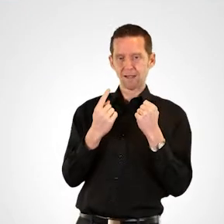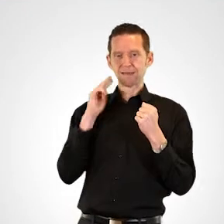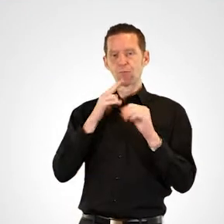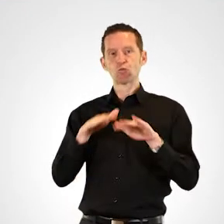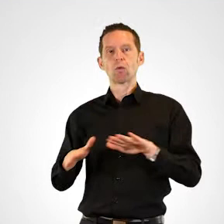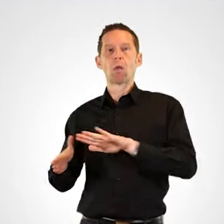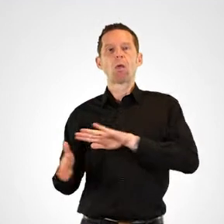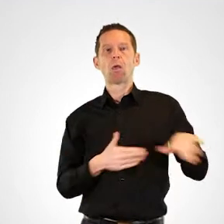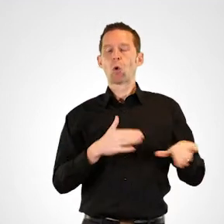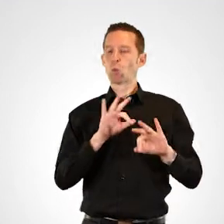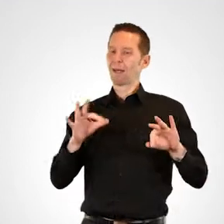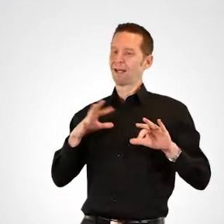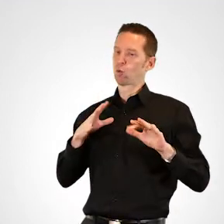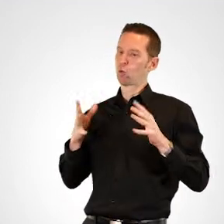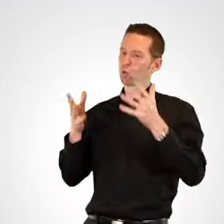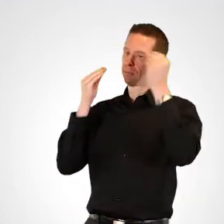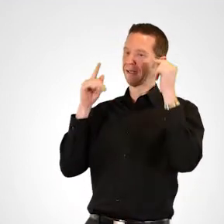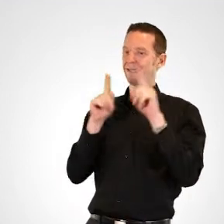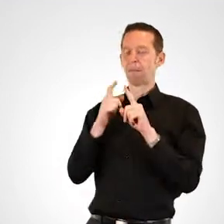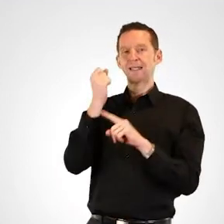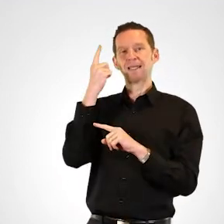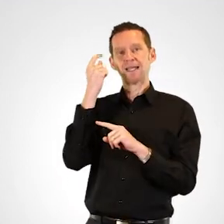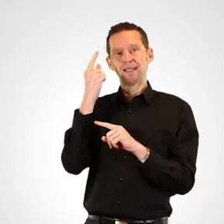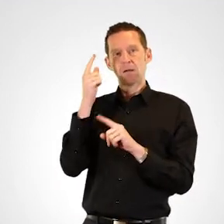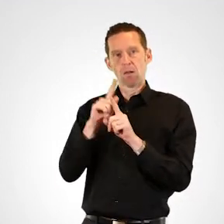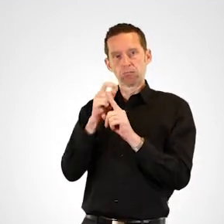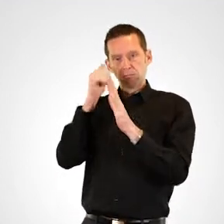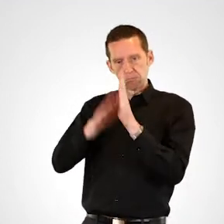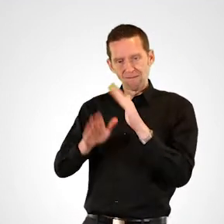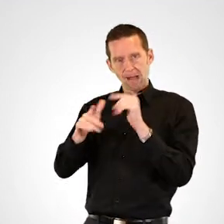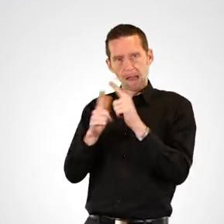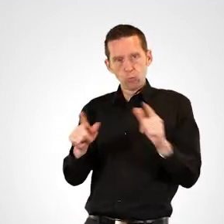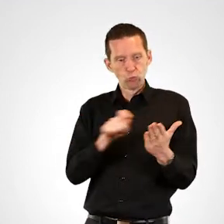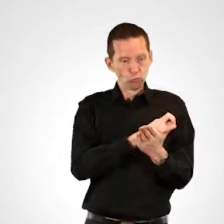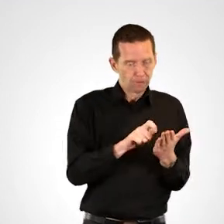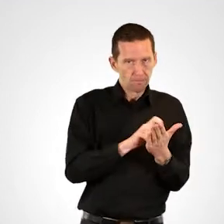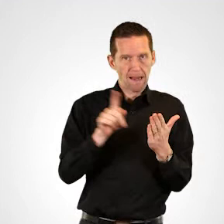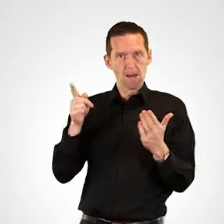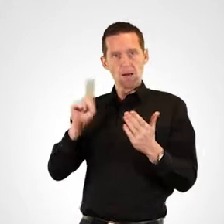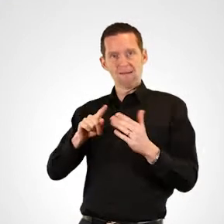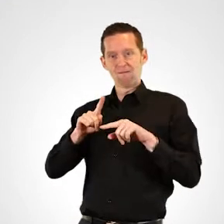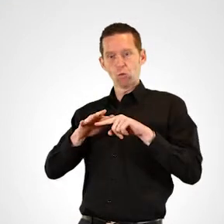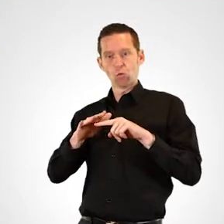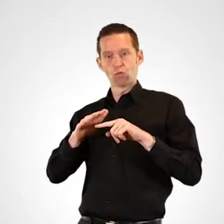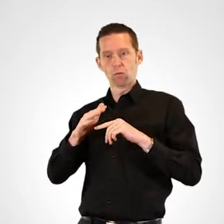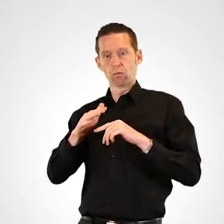or do not need to acquire, the same understandings, that is a knowledge of the language to be written and phonological processing skills,